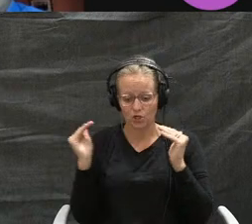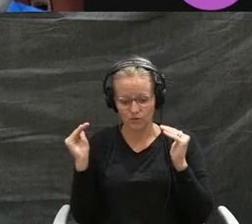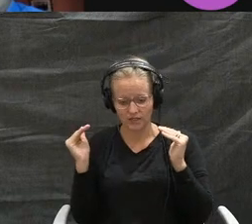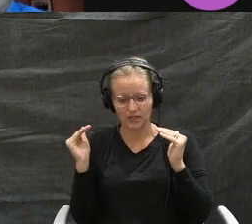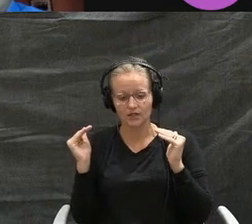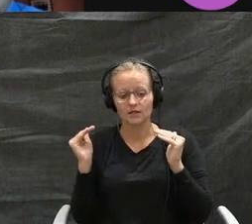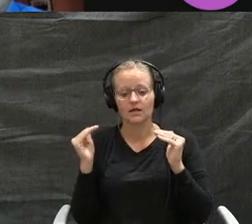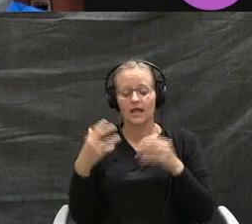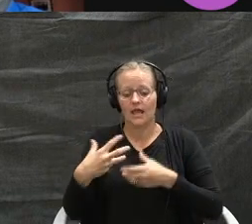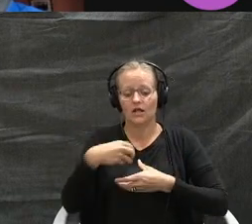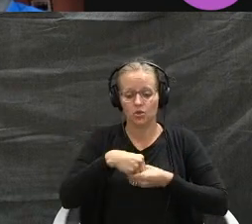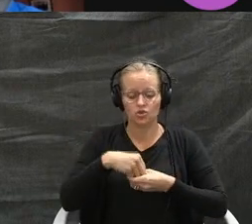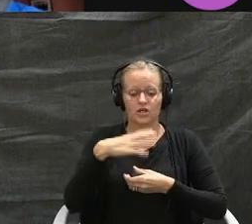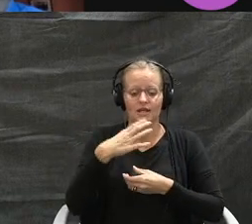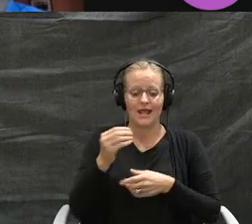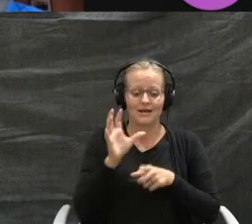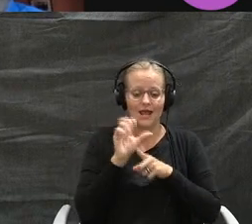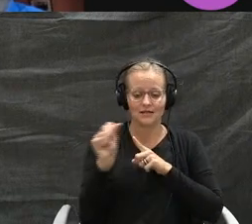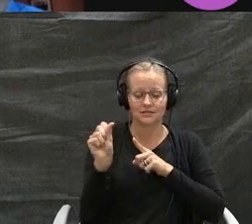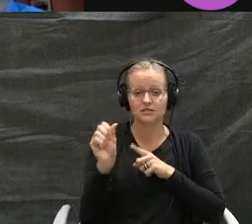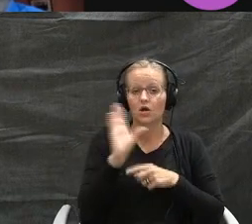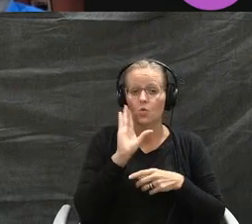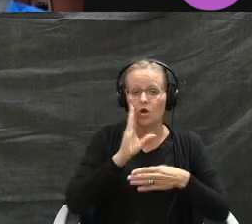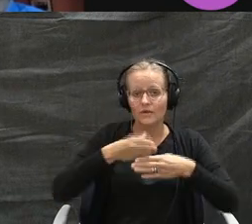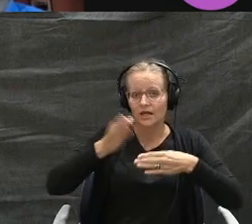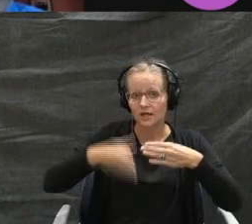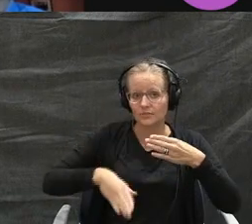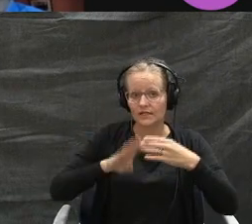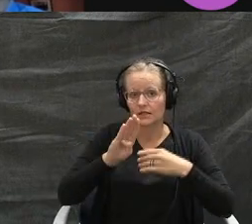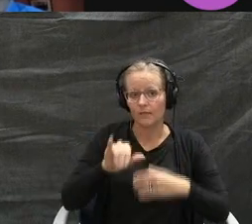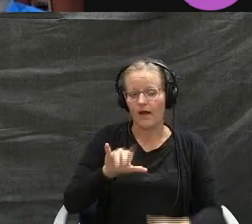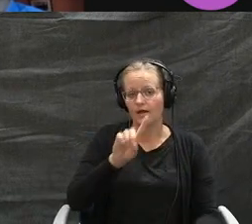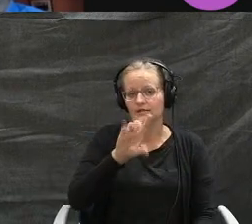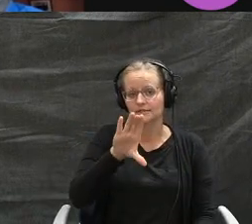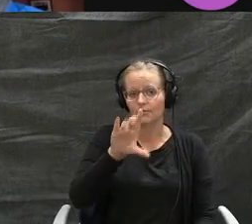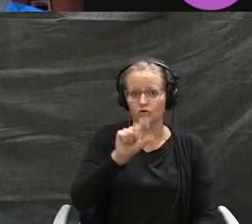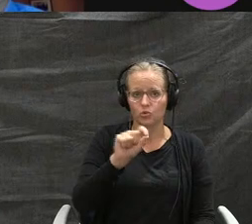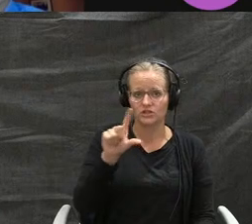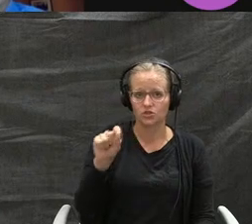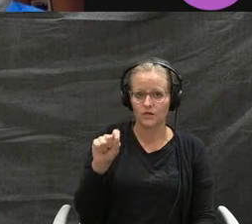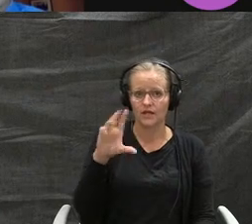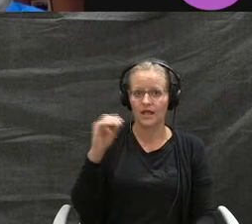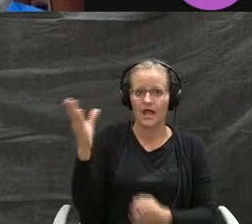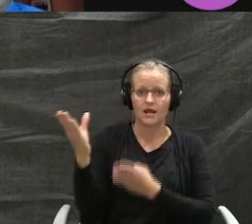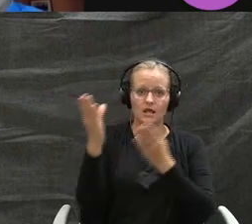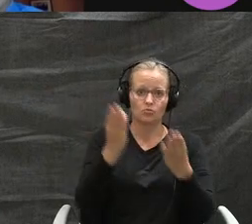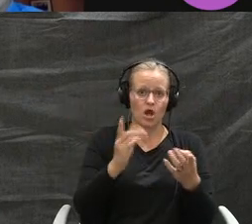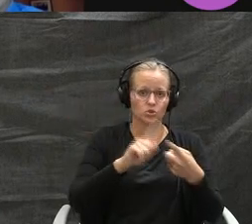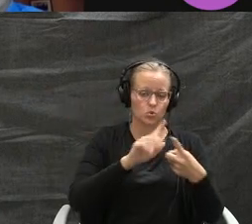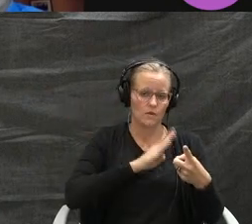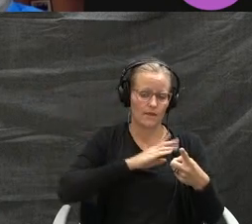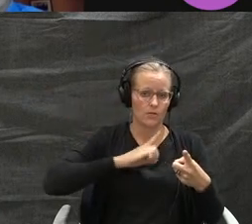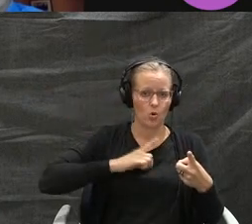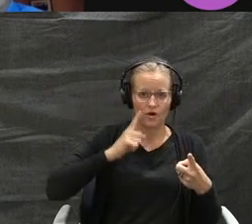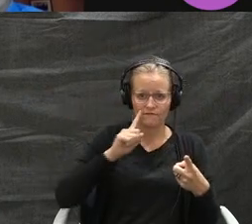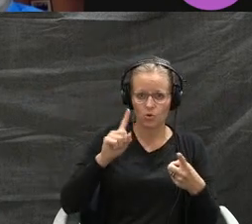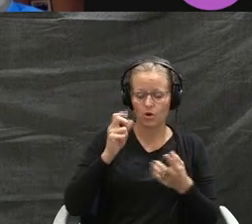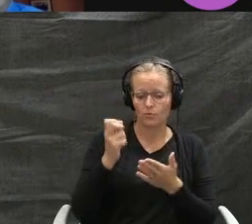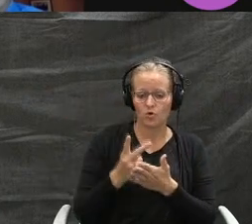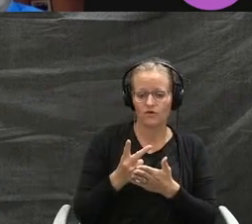excellent. This will be completed by December of 2020 and brought to the board for approval. The revised process